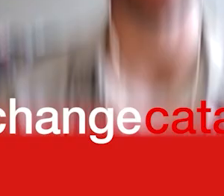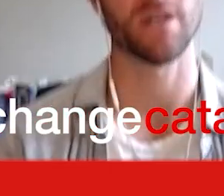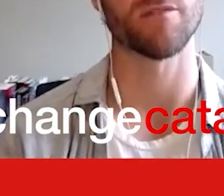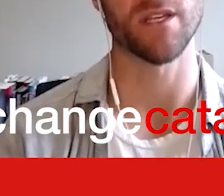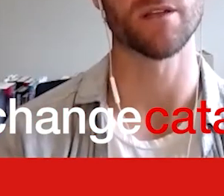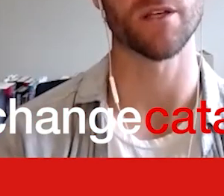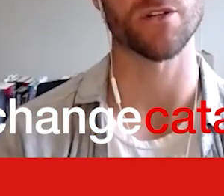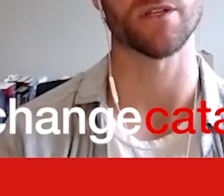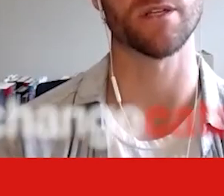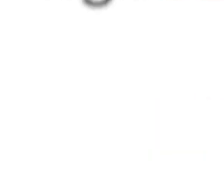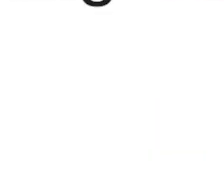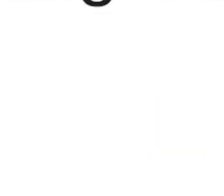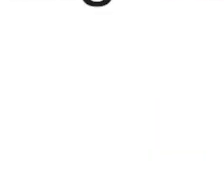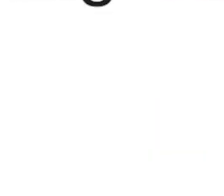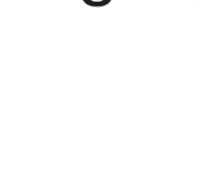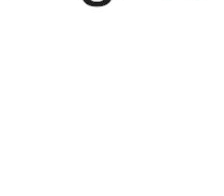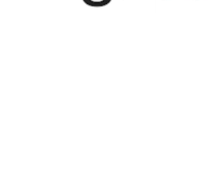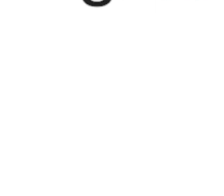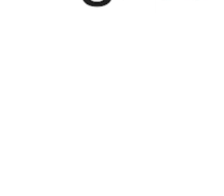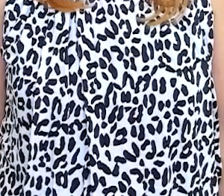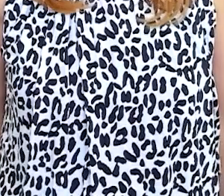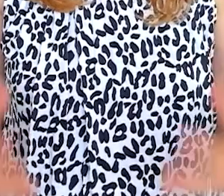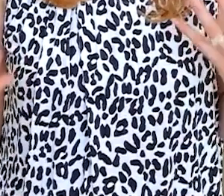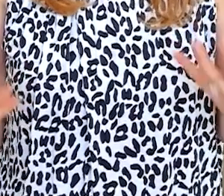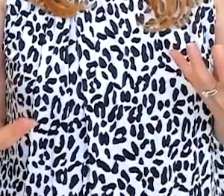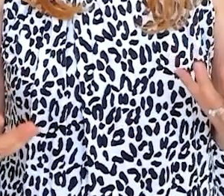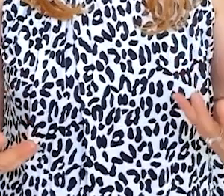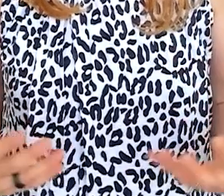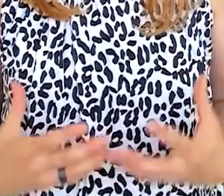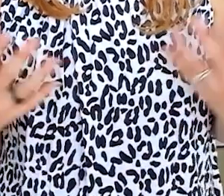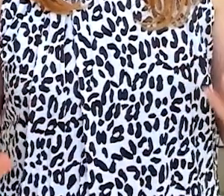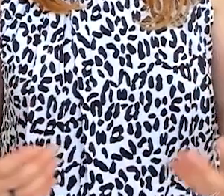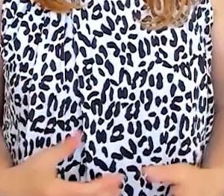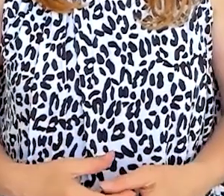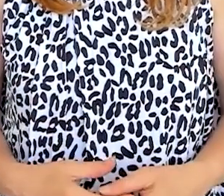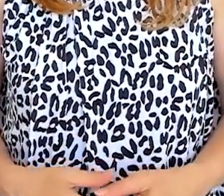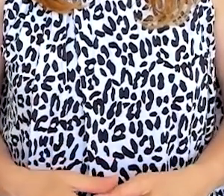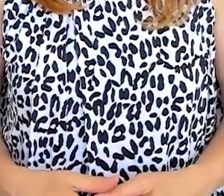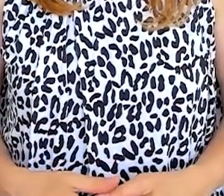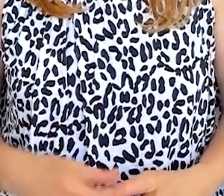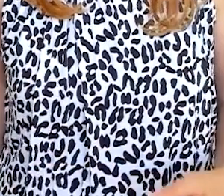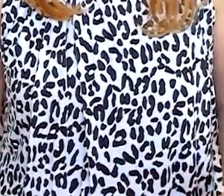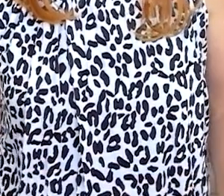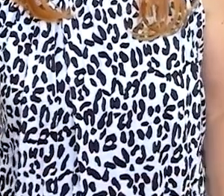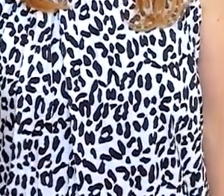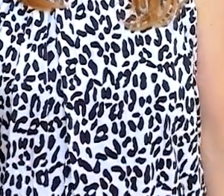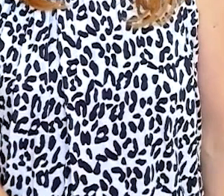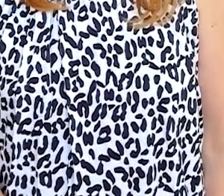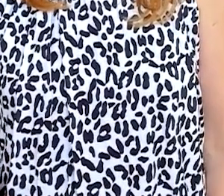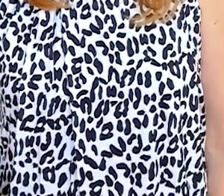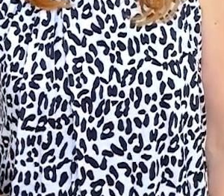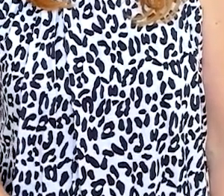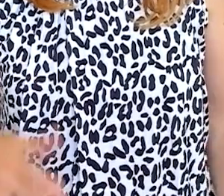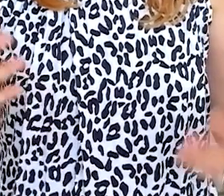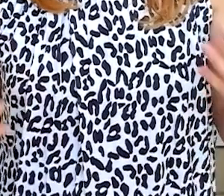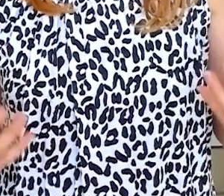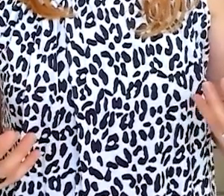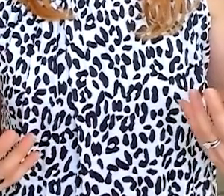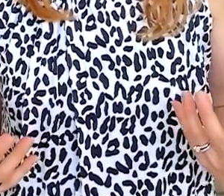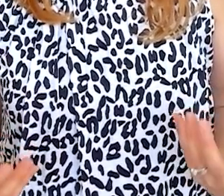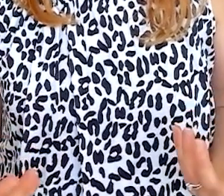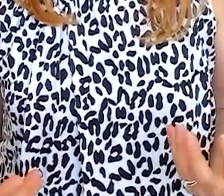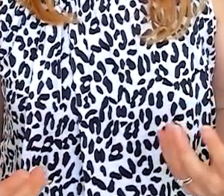I'm Melinda Briana Epler, Founder and CEO of Change Catalyst and author of How to Be